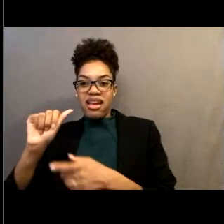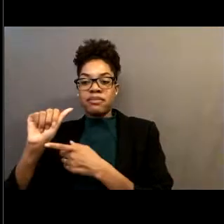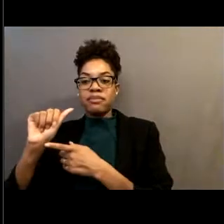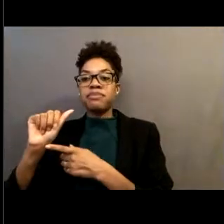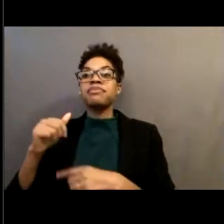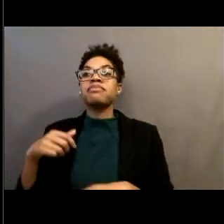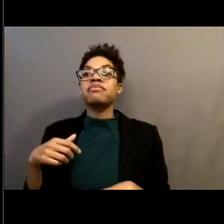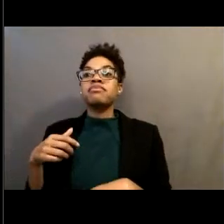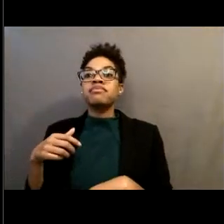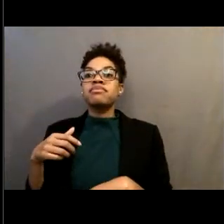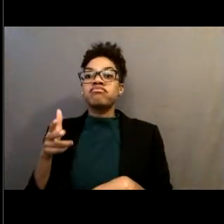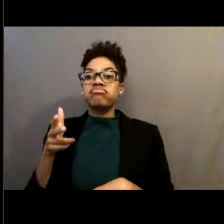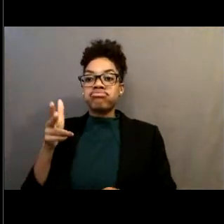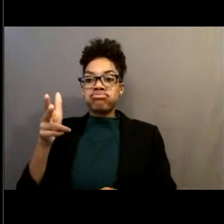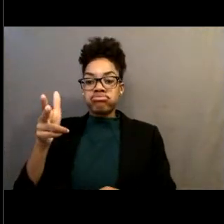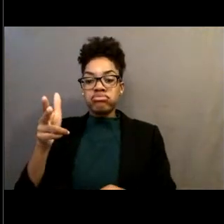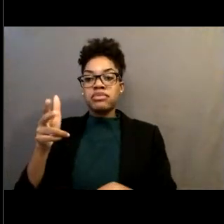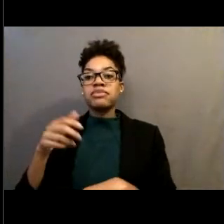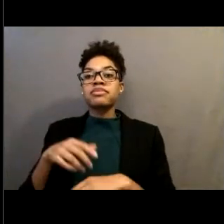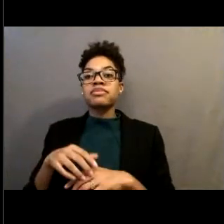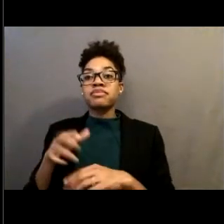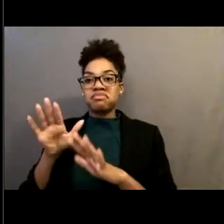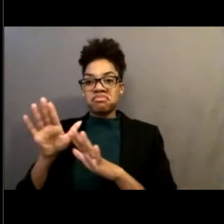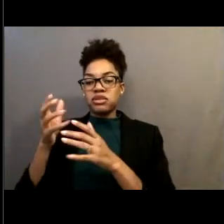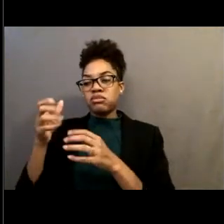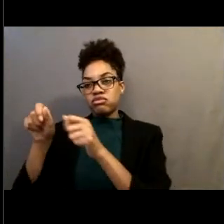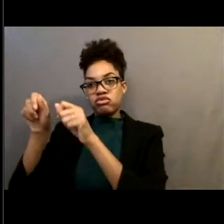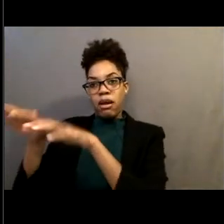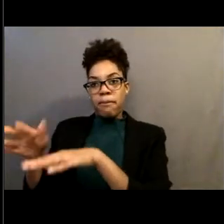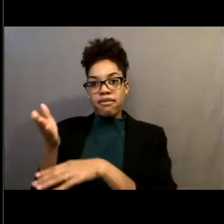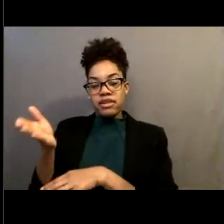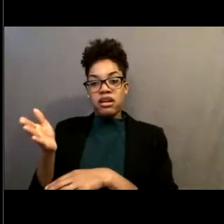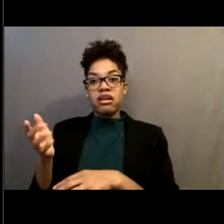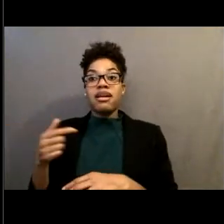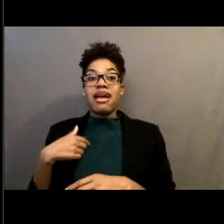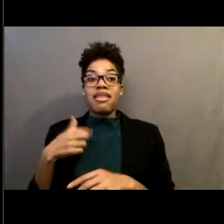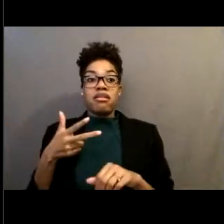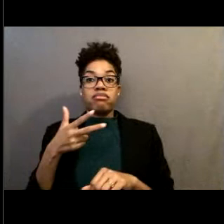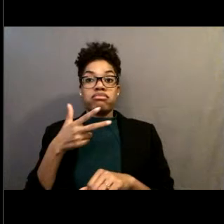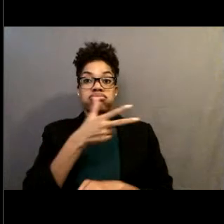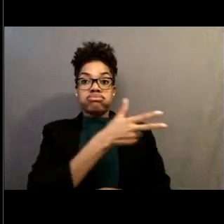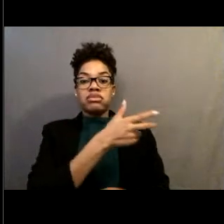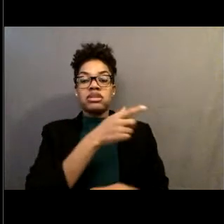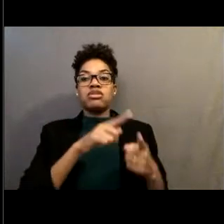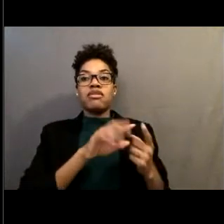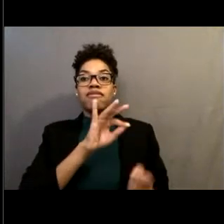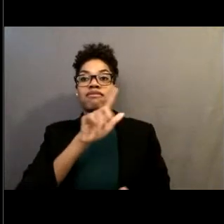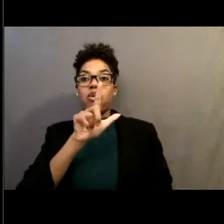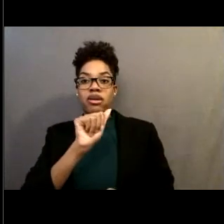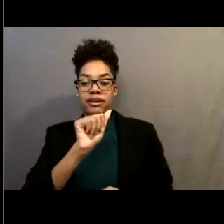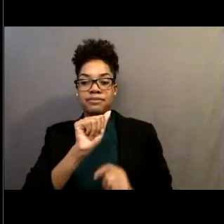And then or down the Kennedy Space Center down in Florida. This particular location is the last JPSS satellite